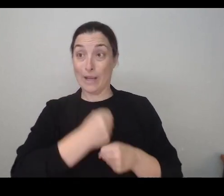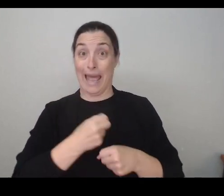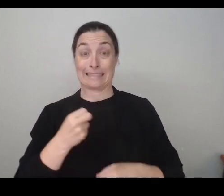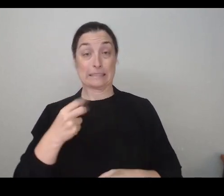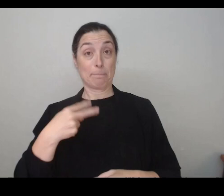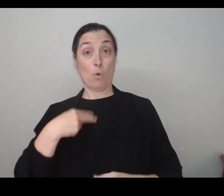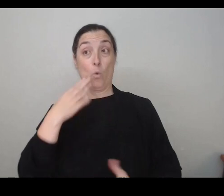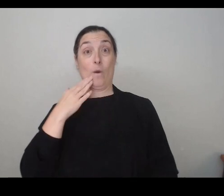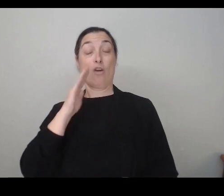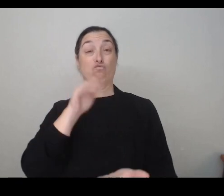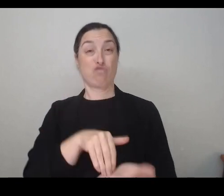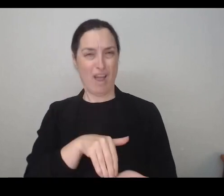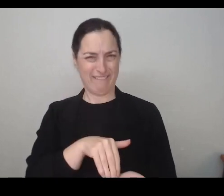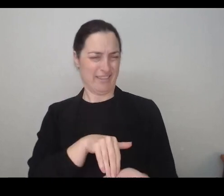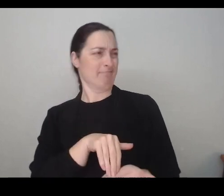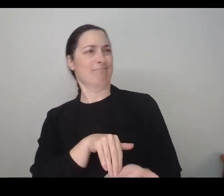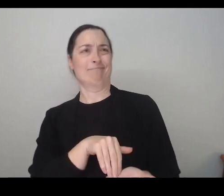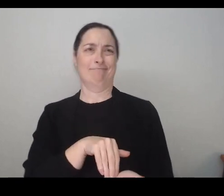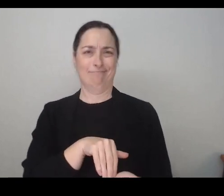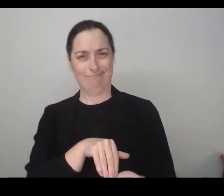is a sort of cliche and wrong.